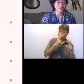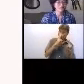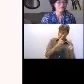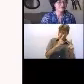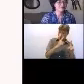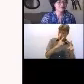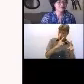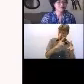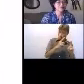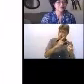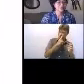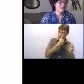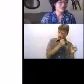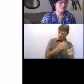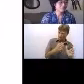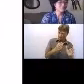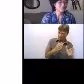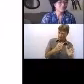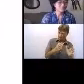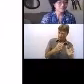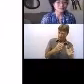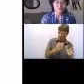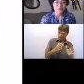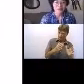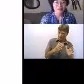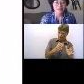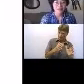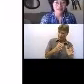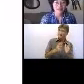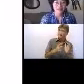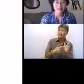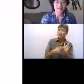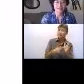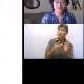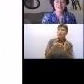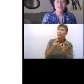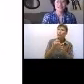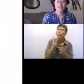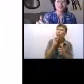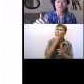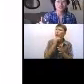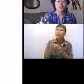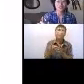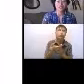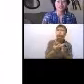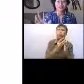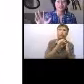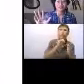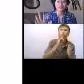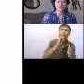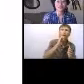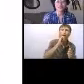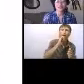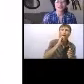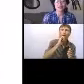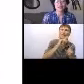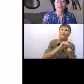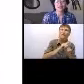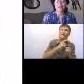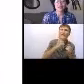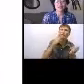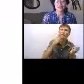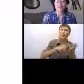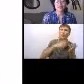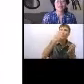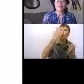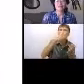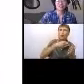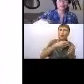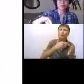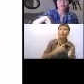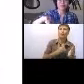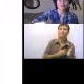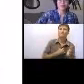oops, sorry, and, and then deliberate strategy and realized strategy. So the emergent strategy